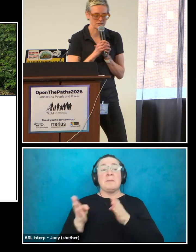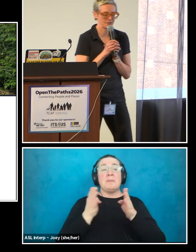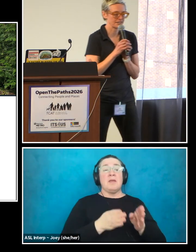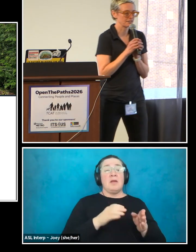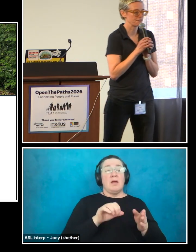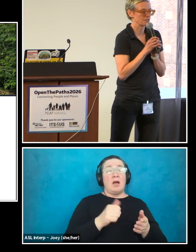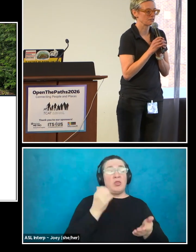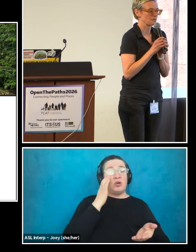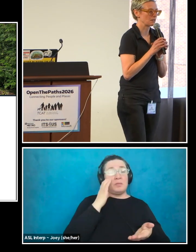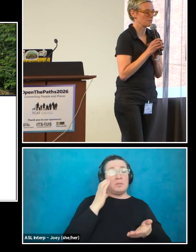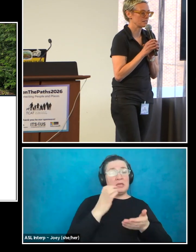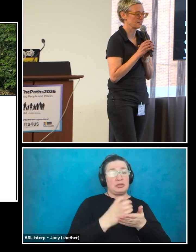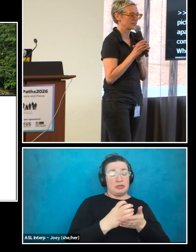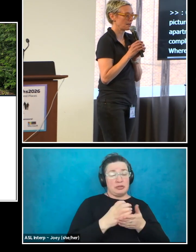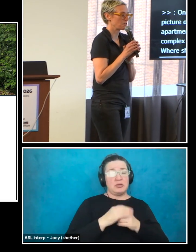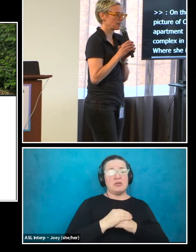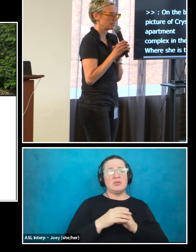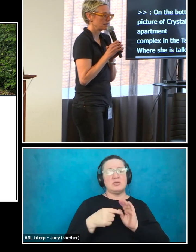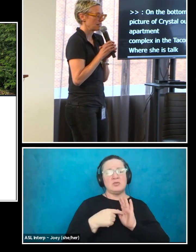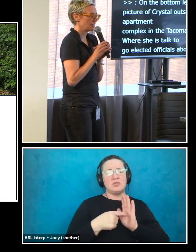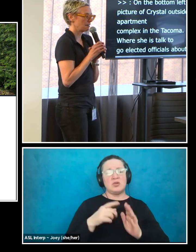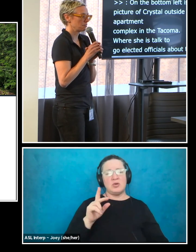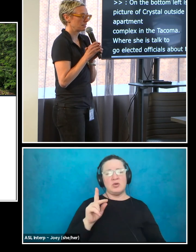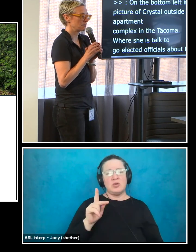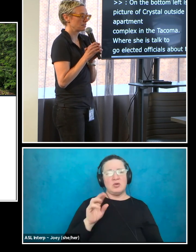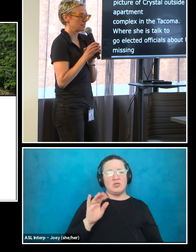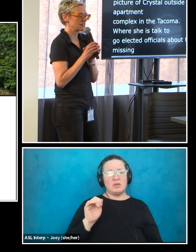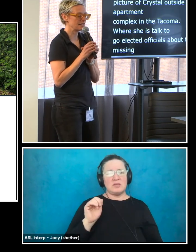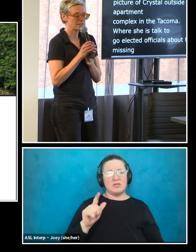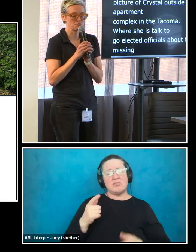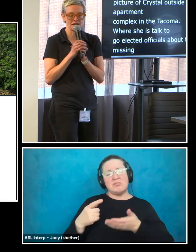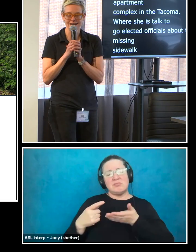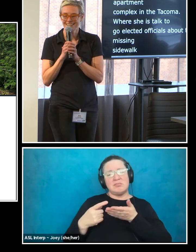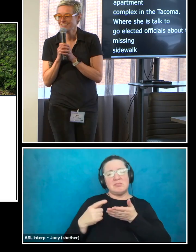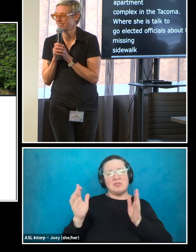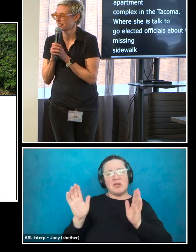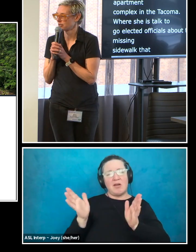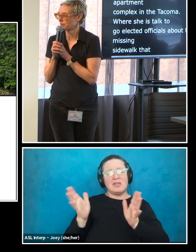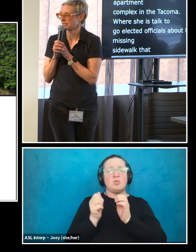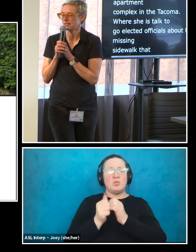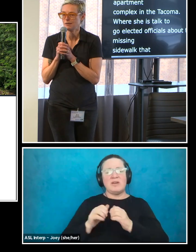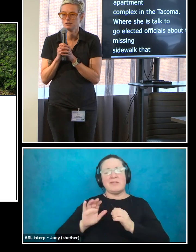some elected officials about the missing sidewalk that would needs to connect her her bus stop to